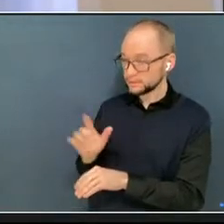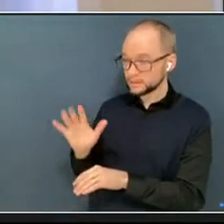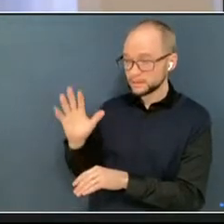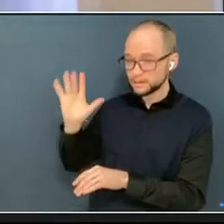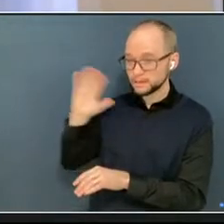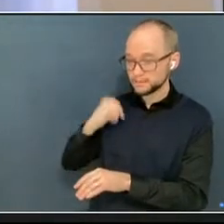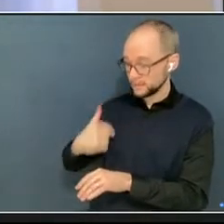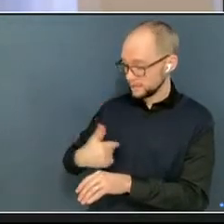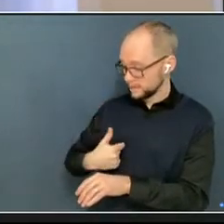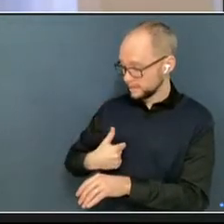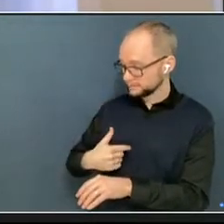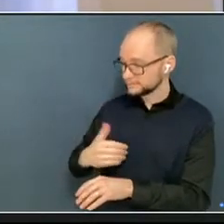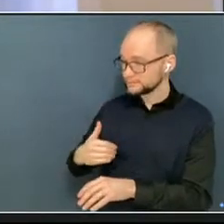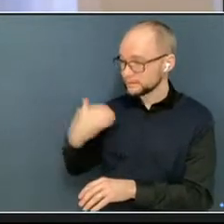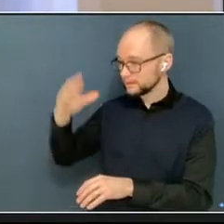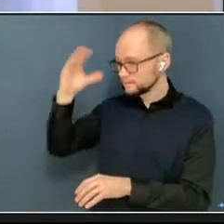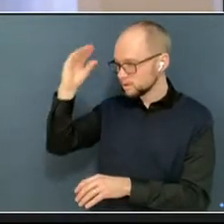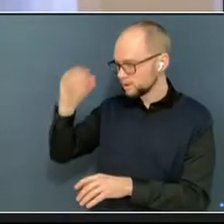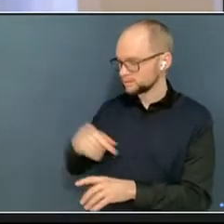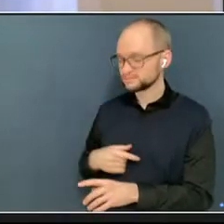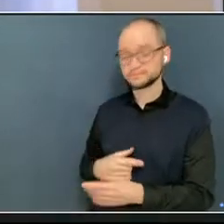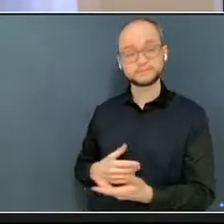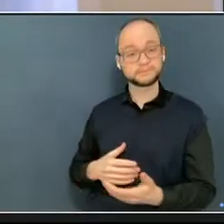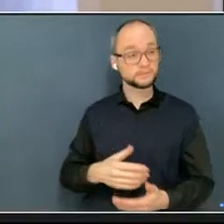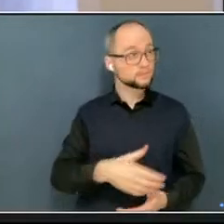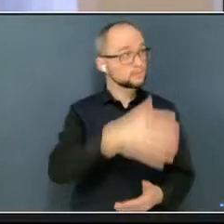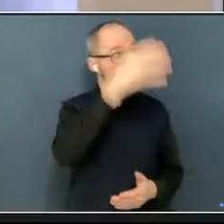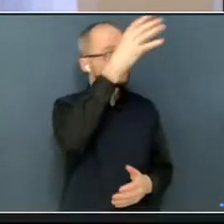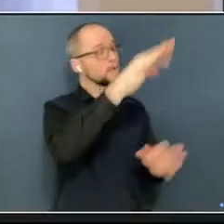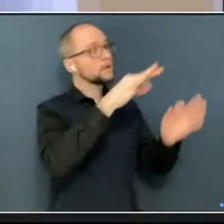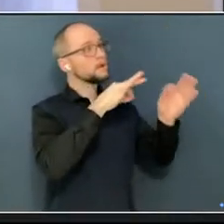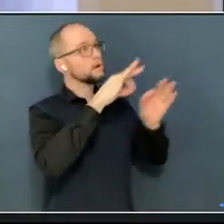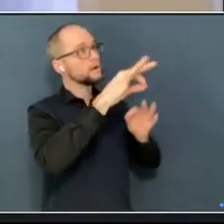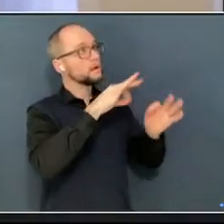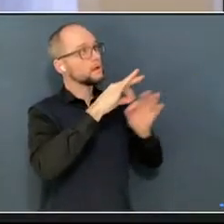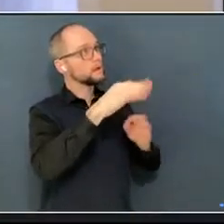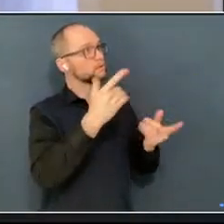And he went on to describe how he had found it in a swamp, dug it up and carried it on his